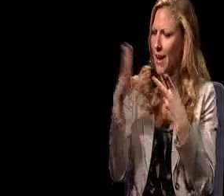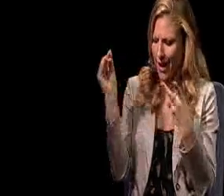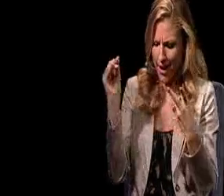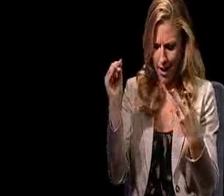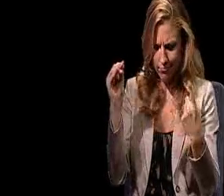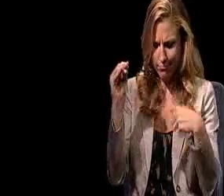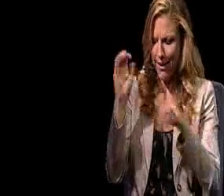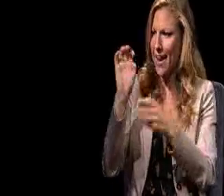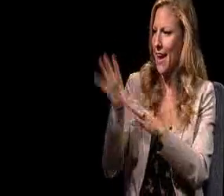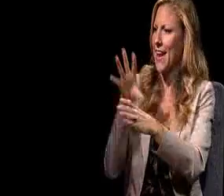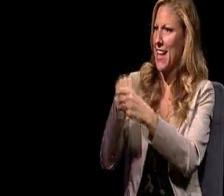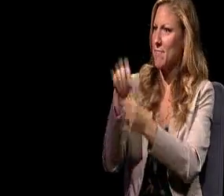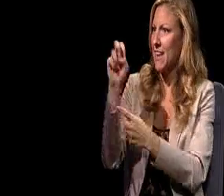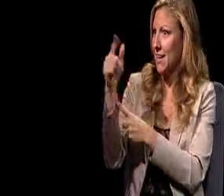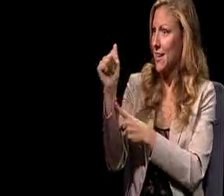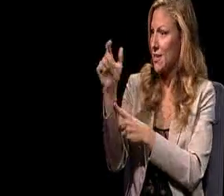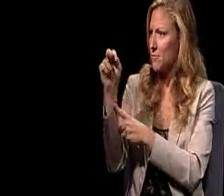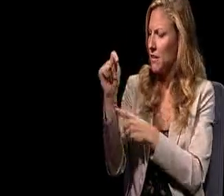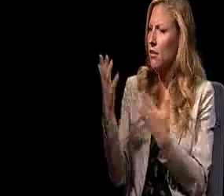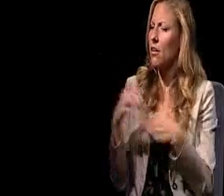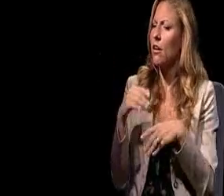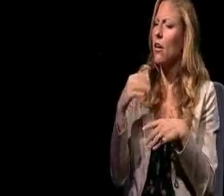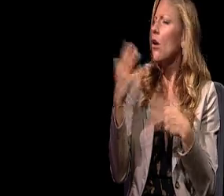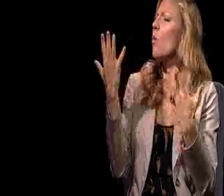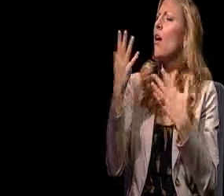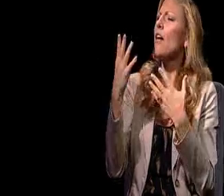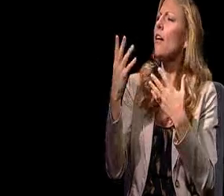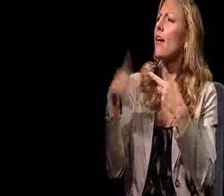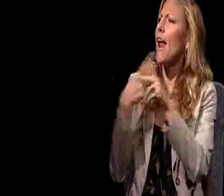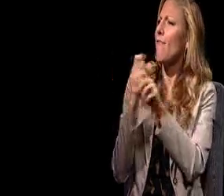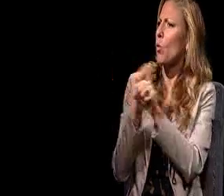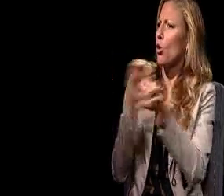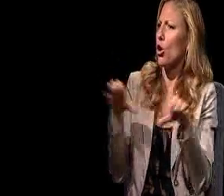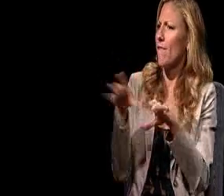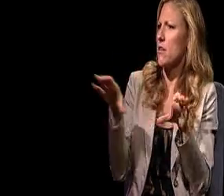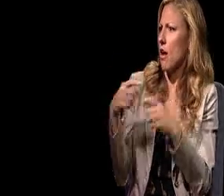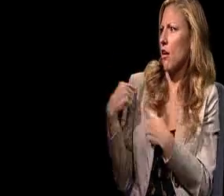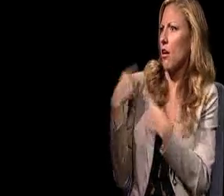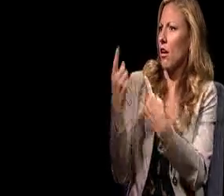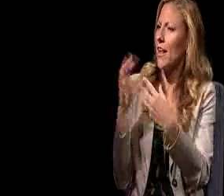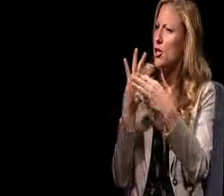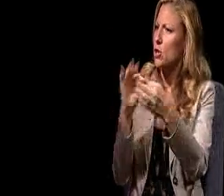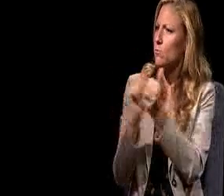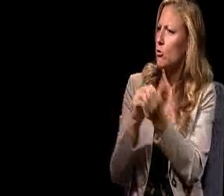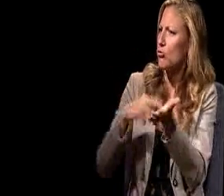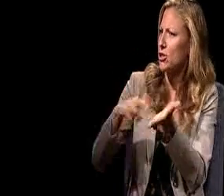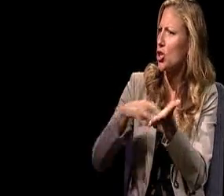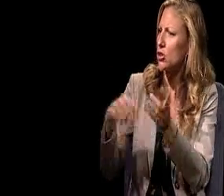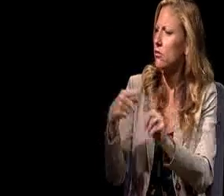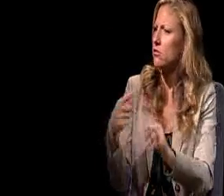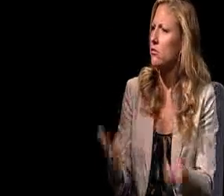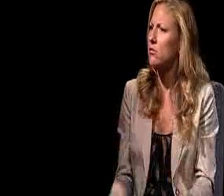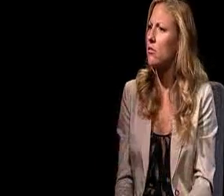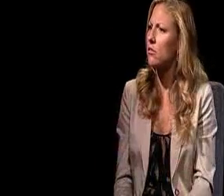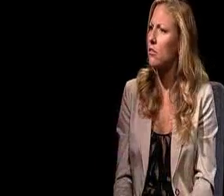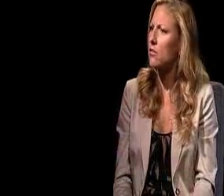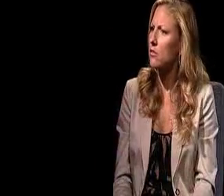research, education, and engagement. What kind of work have you done so far related to research?